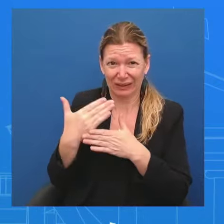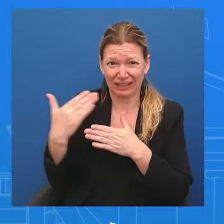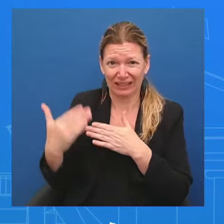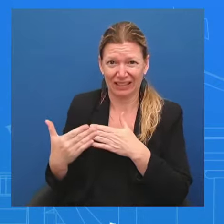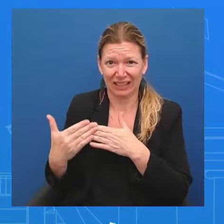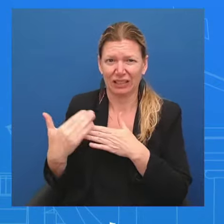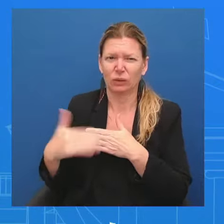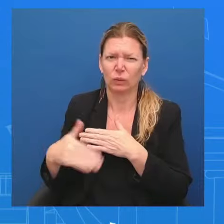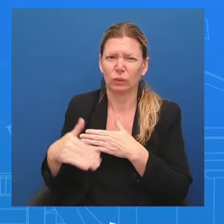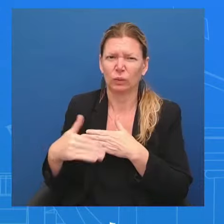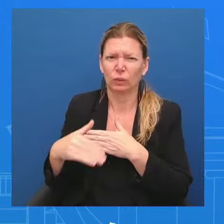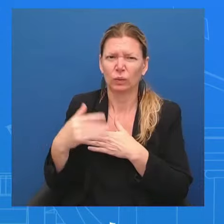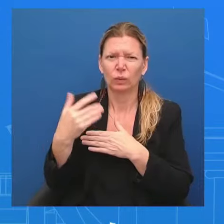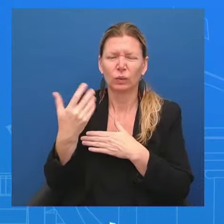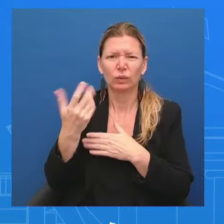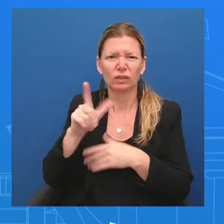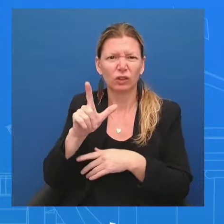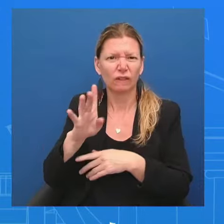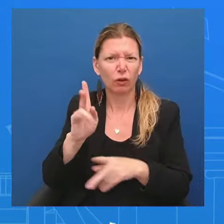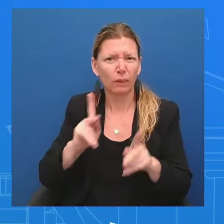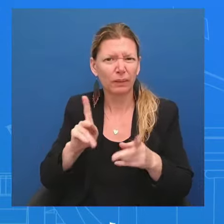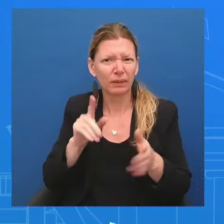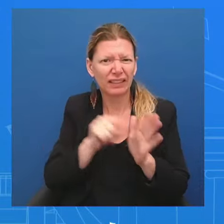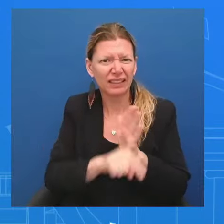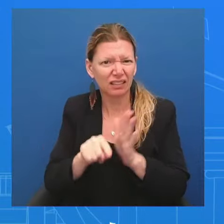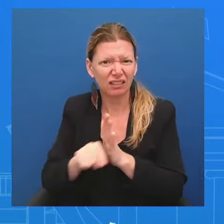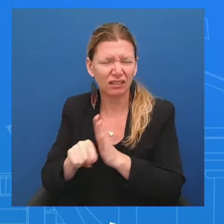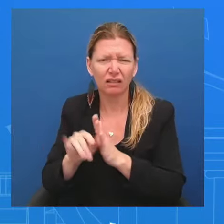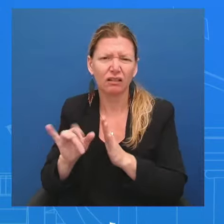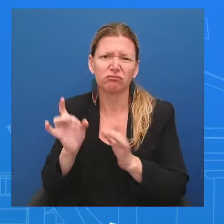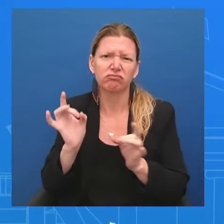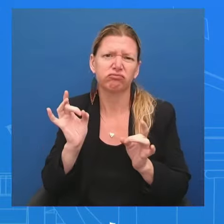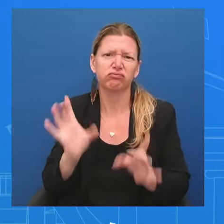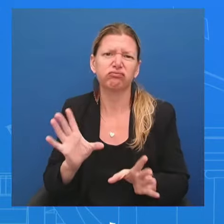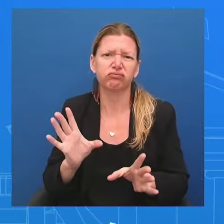And so this is why we need to continue to offer that assistance. We're surging assistance.